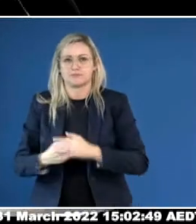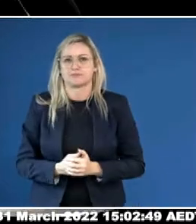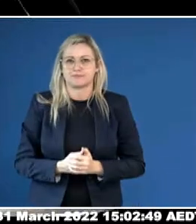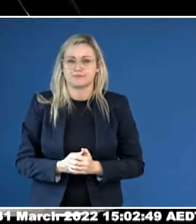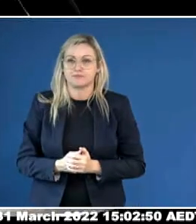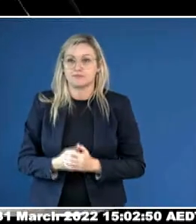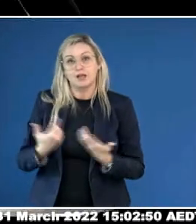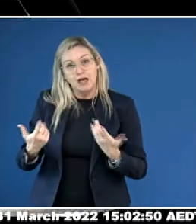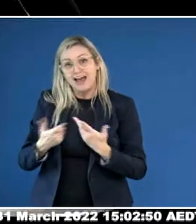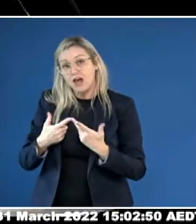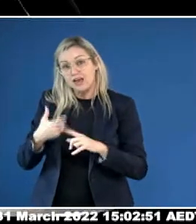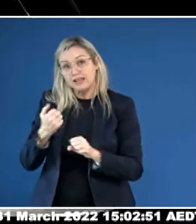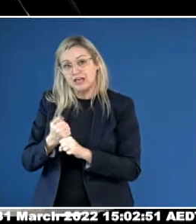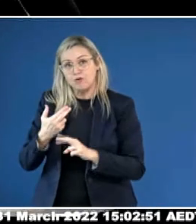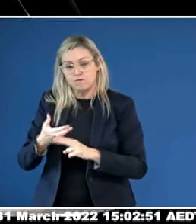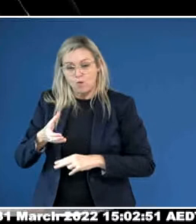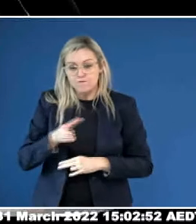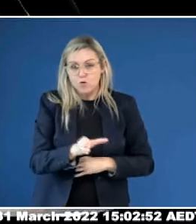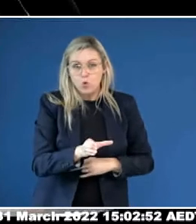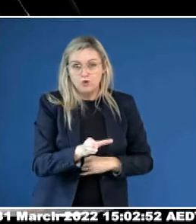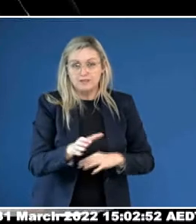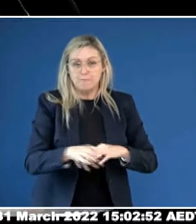Now, typically in Australia, that's understood to occur in faith-based